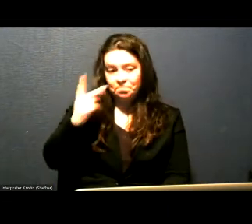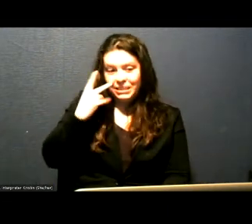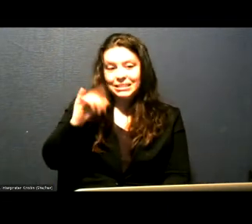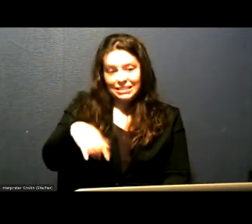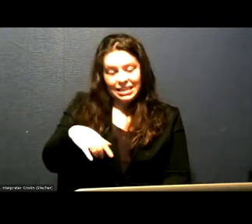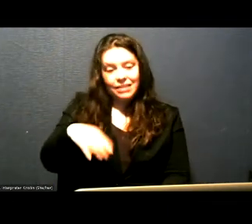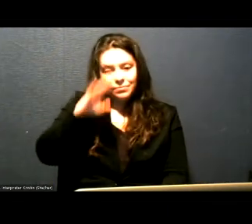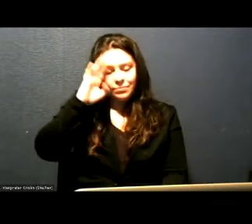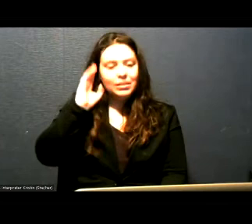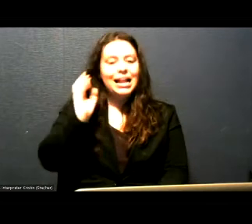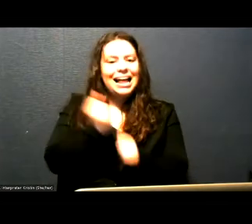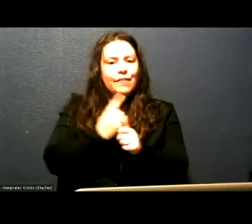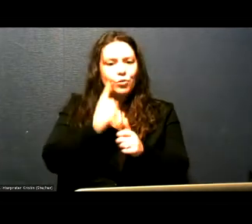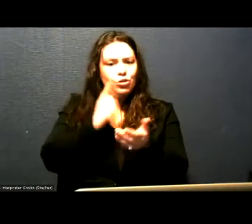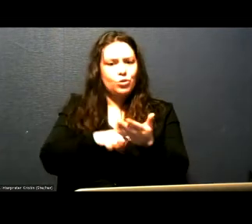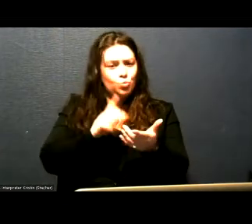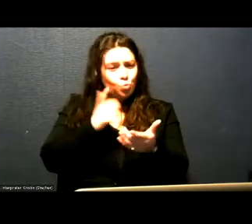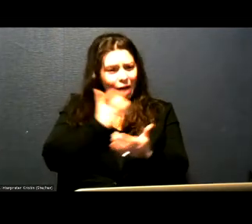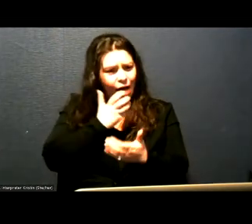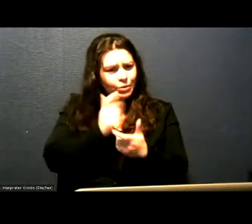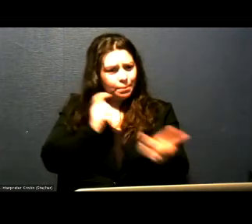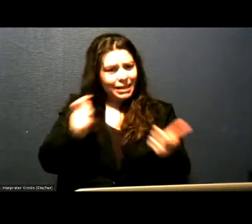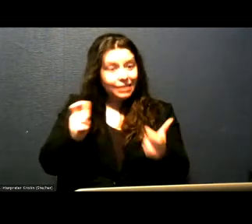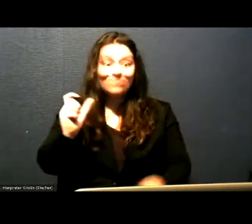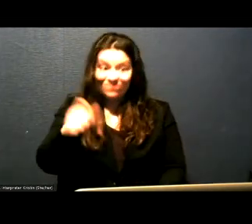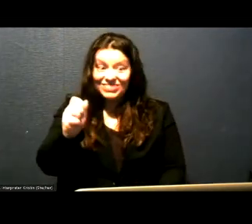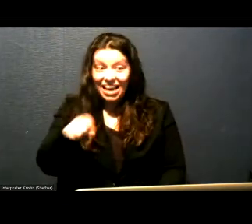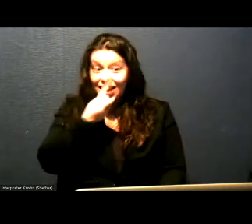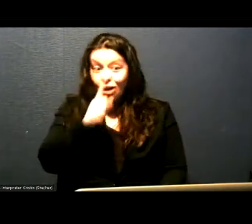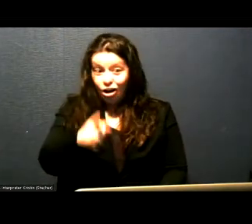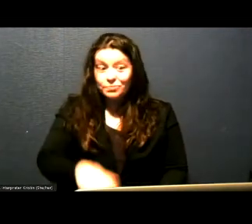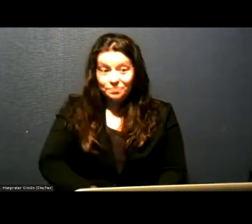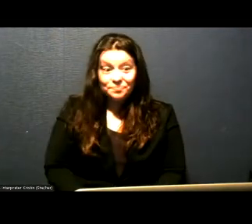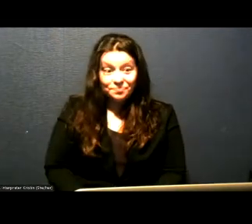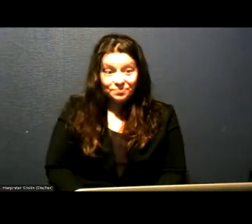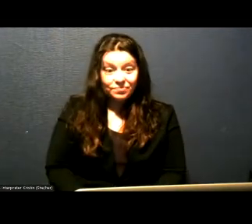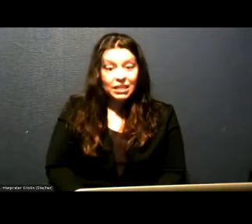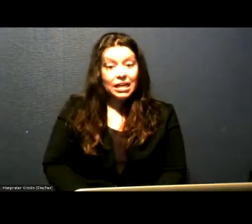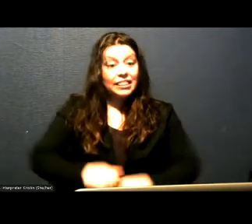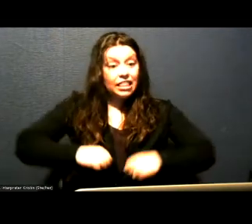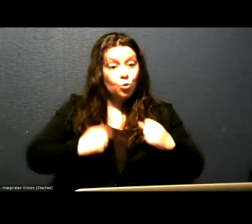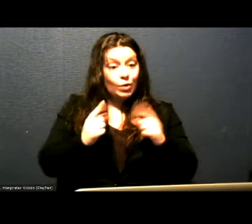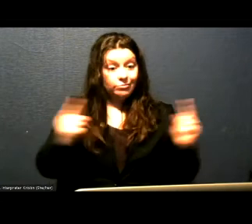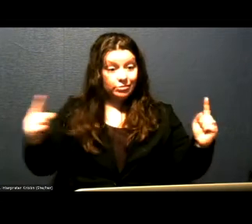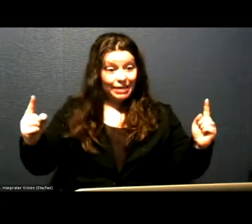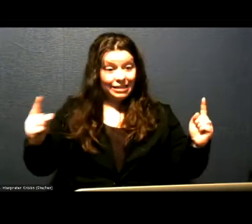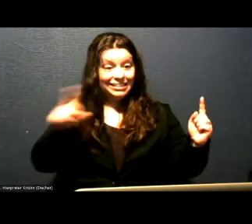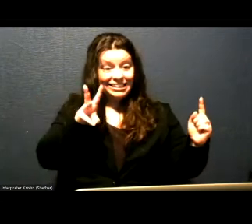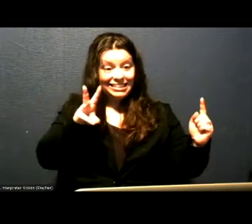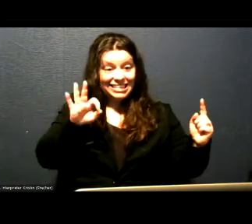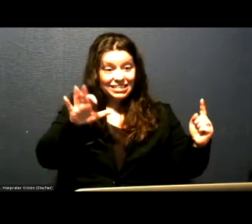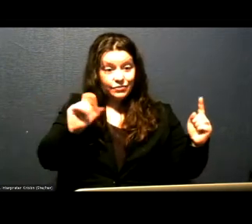just how big they are, too. >>Kayleigh: Oh yeah, they're huge. Um, so their wingspan is actually six feet wide, um